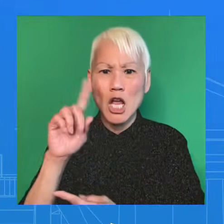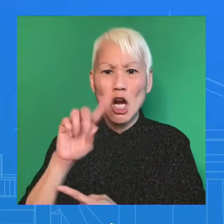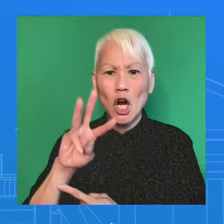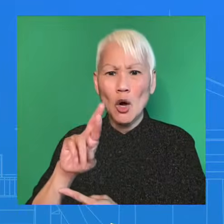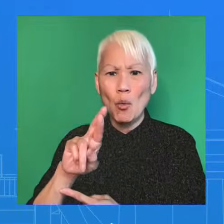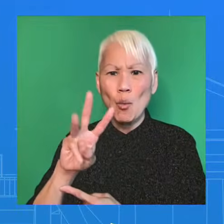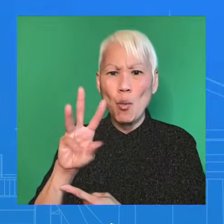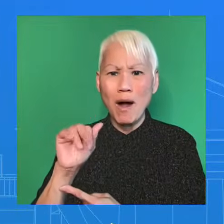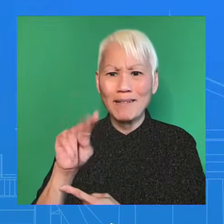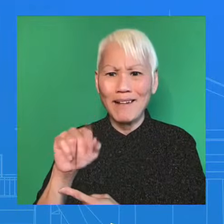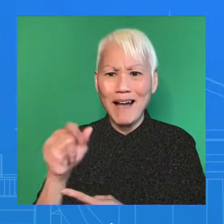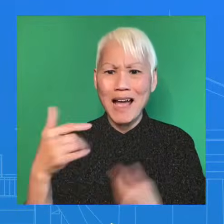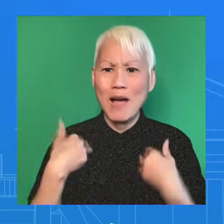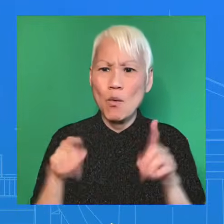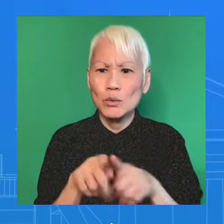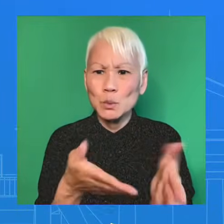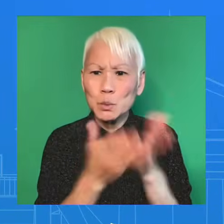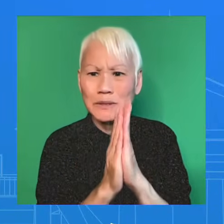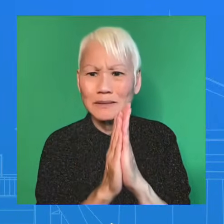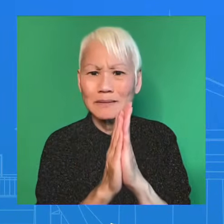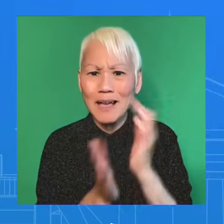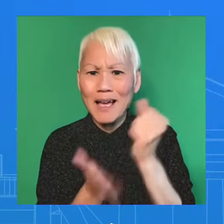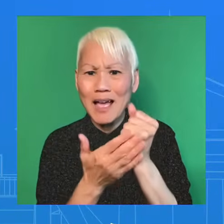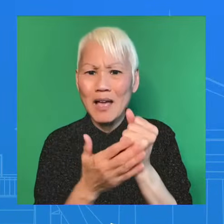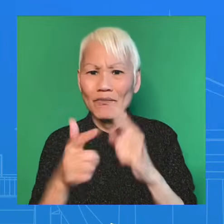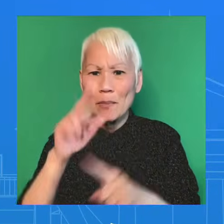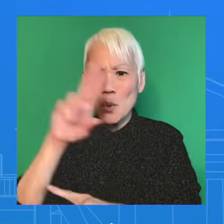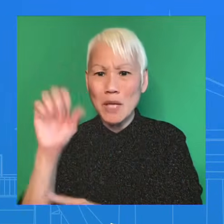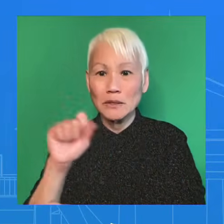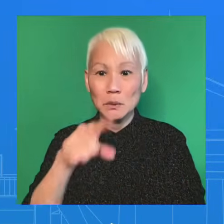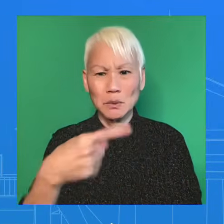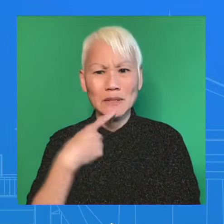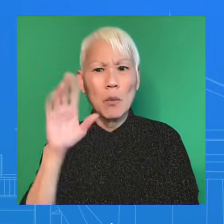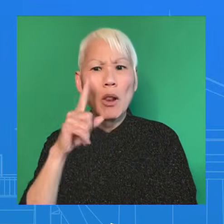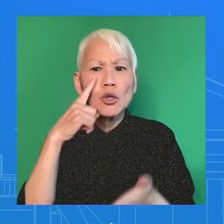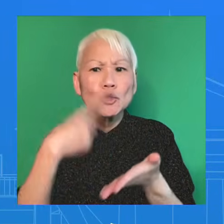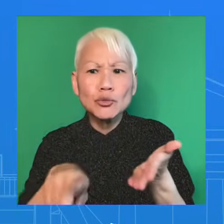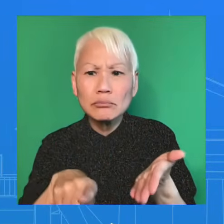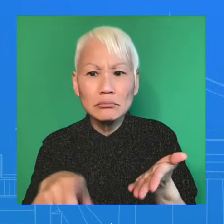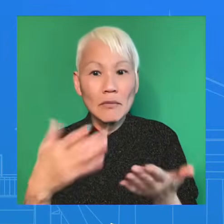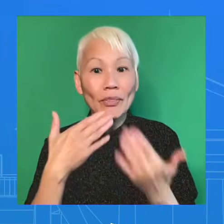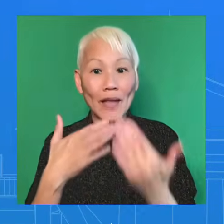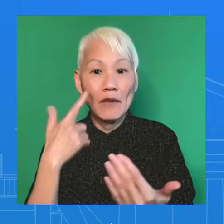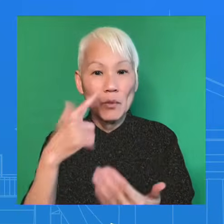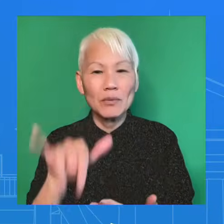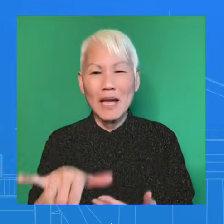Now, the Air Force is not apparently cooperating